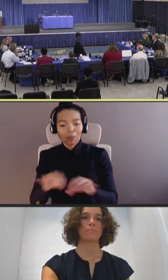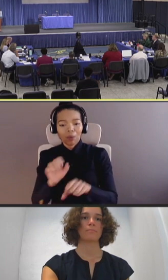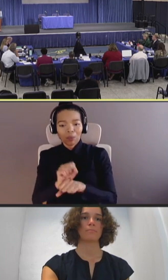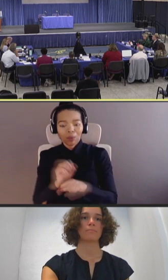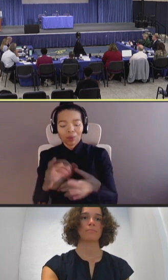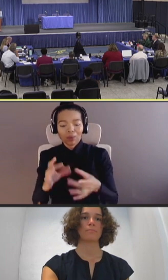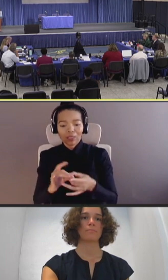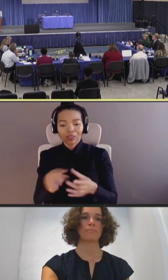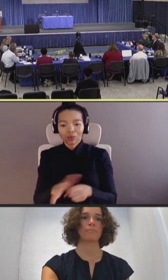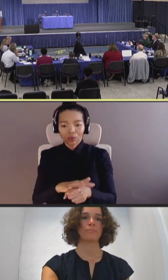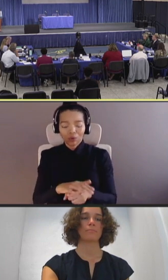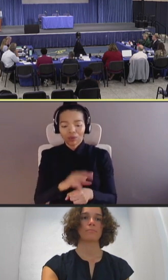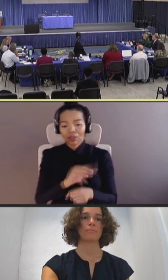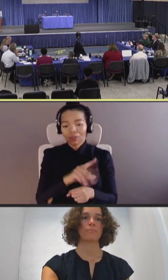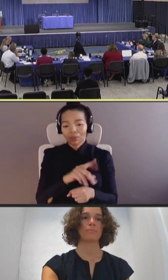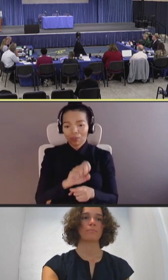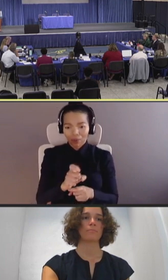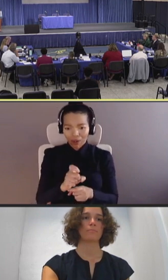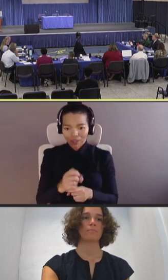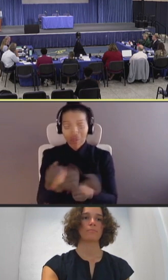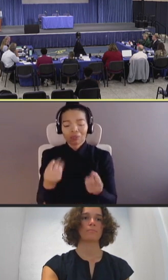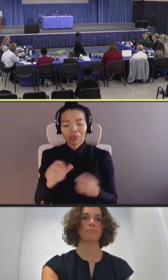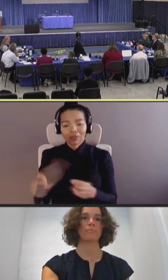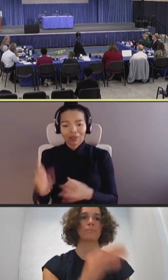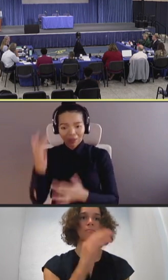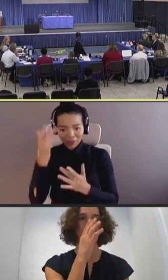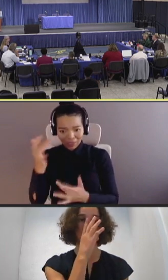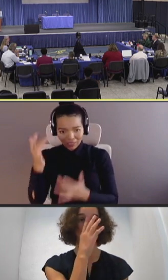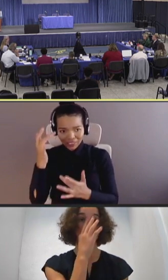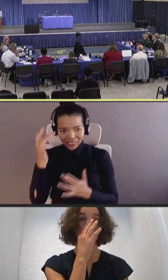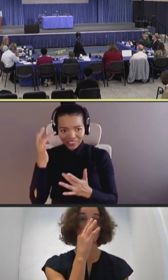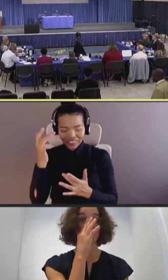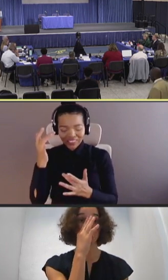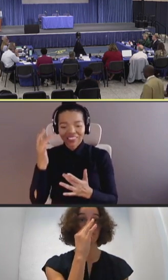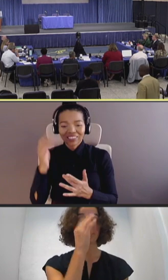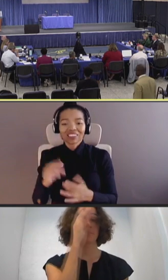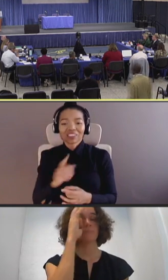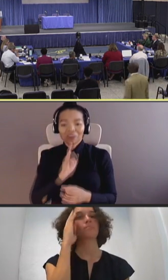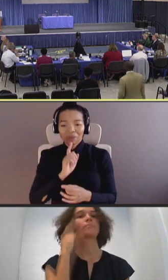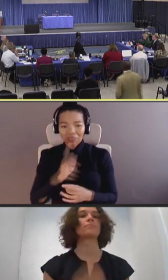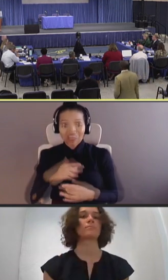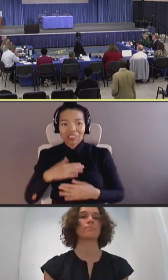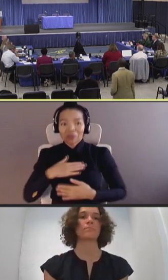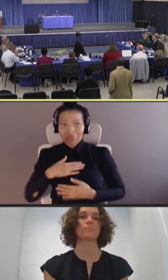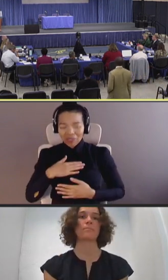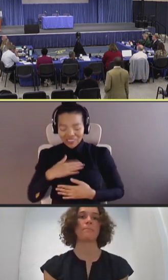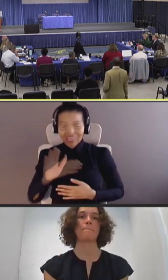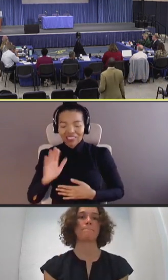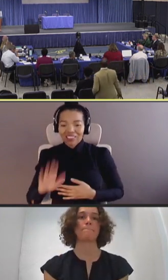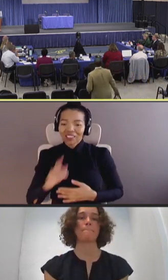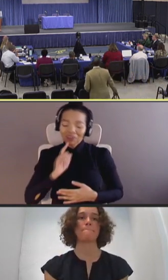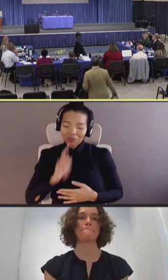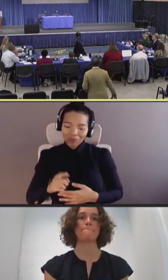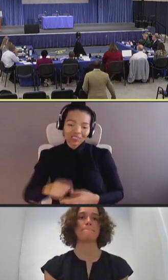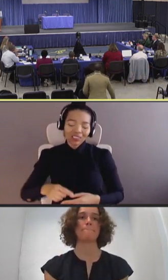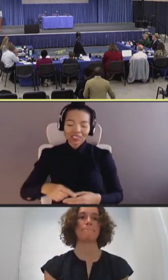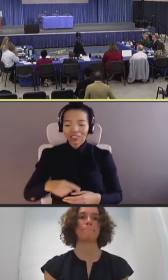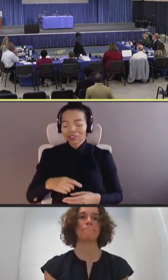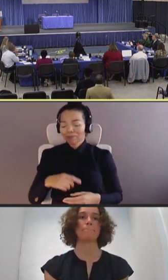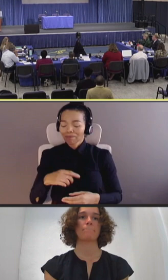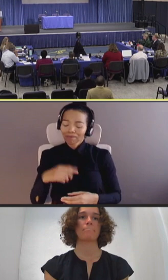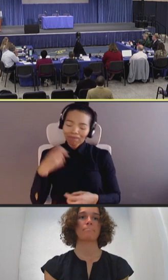Mpox, and many other diseases. I truly appreciate his steadfast leadership, his overwhelming desire